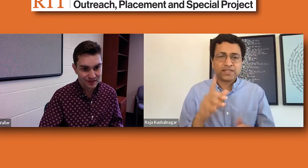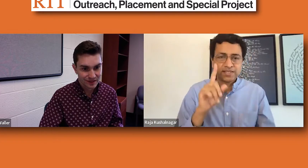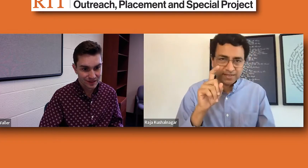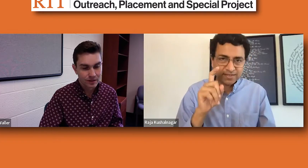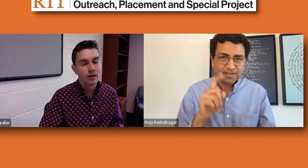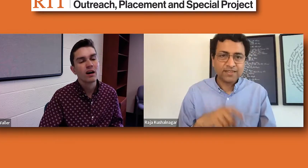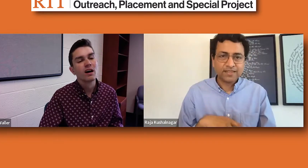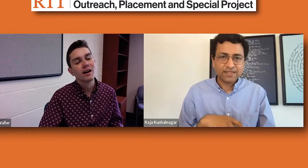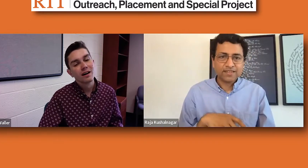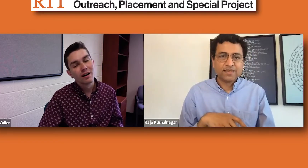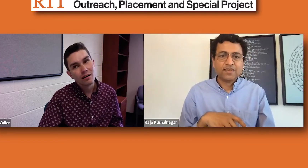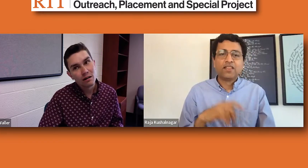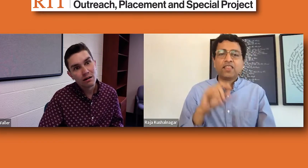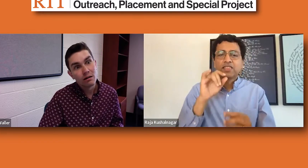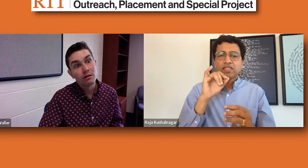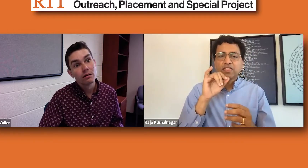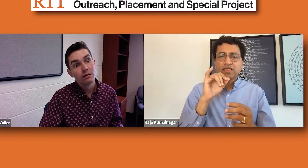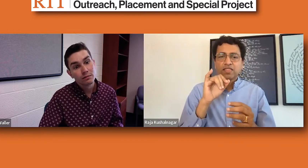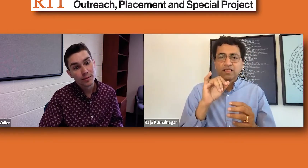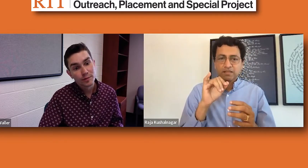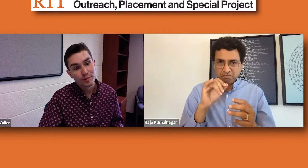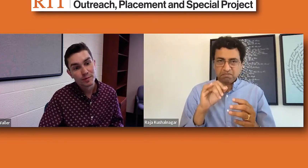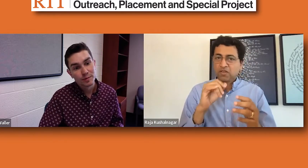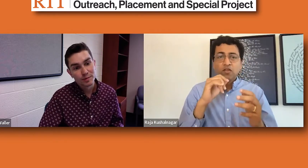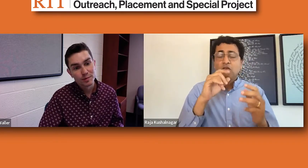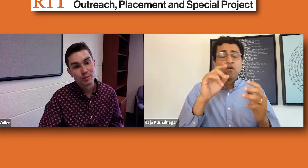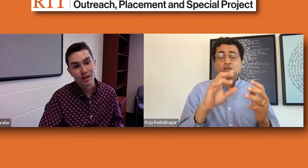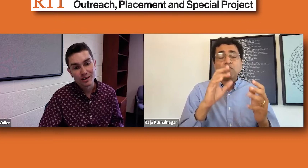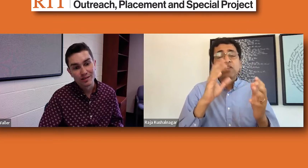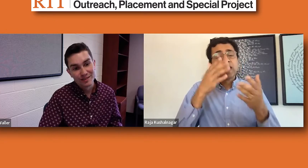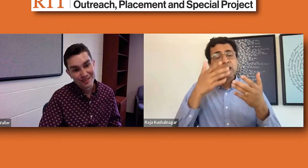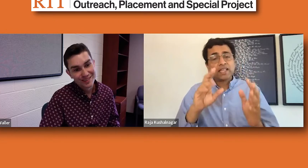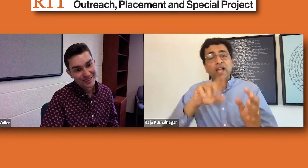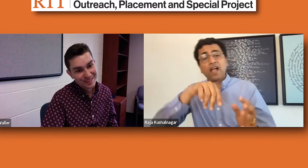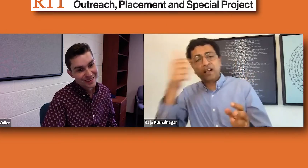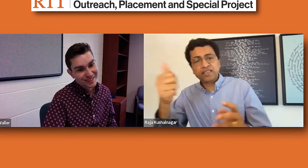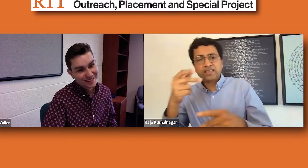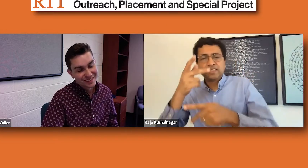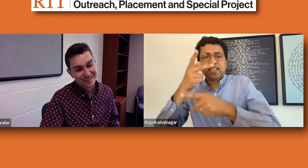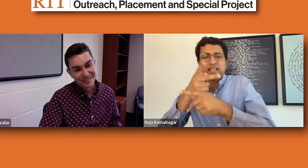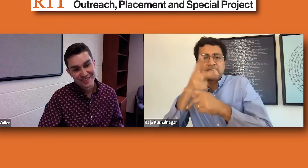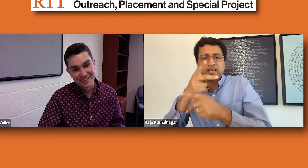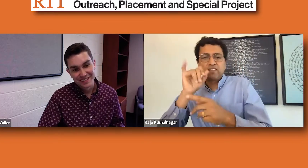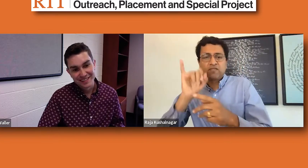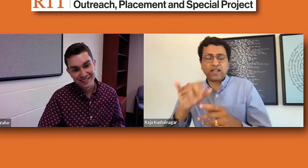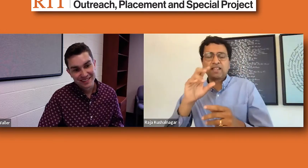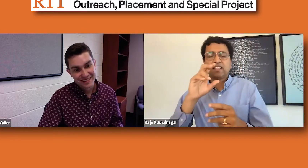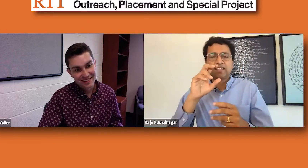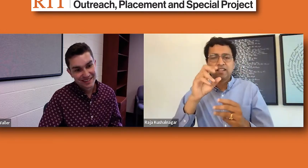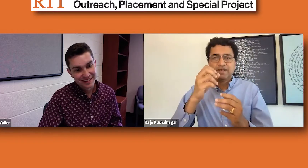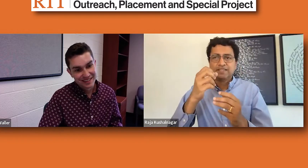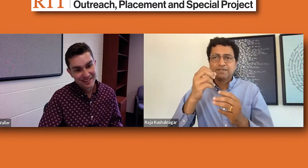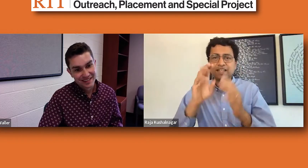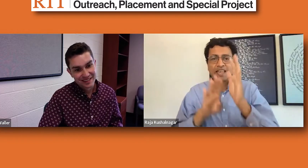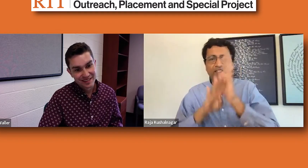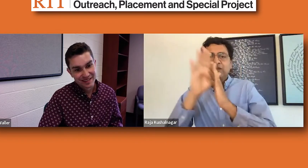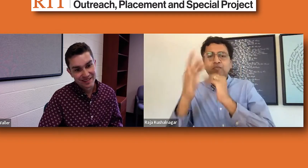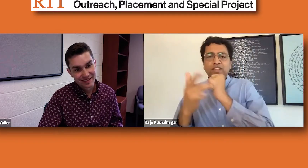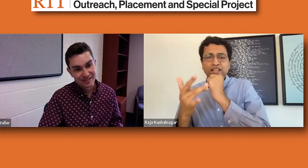Would it be the same facial expressions? And then we have another team of people